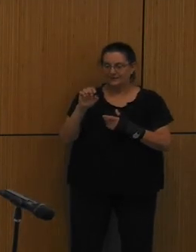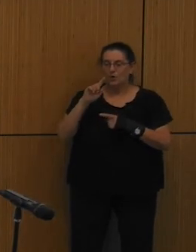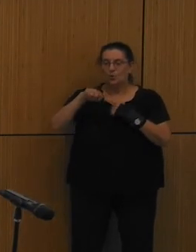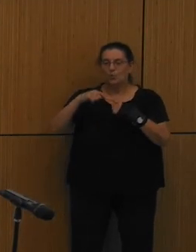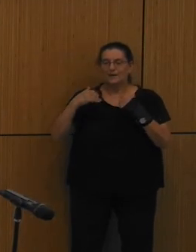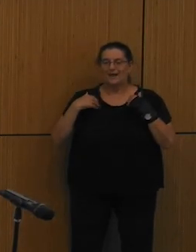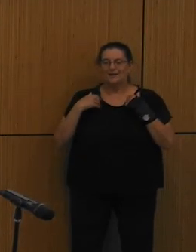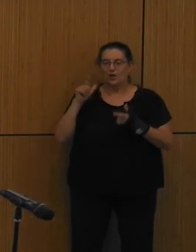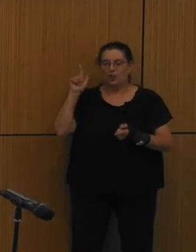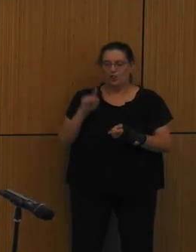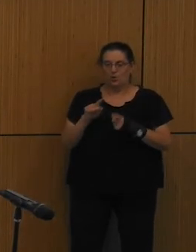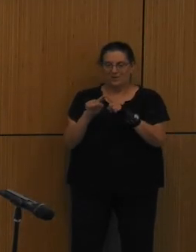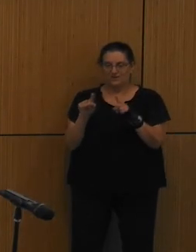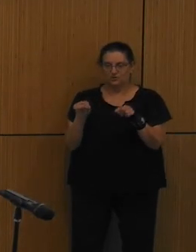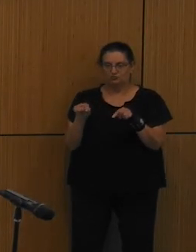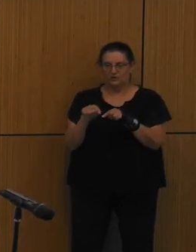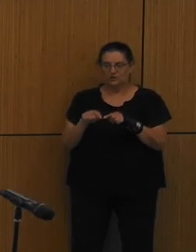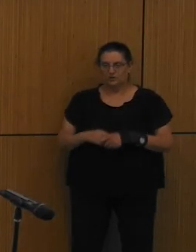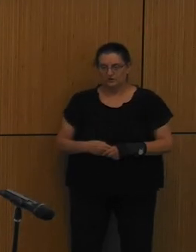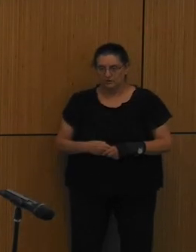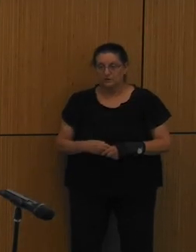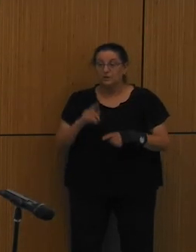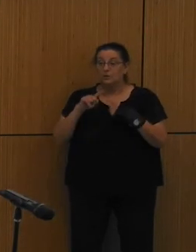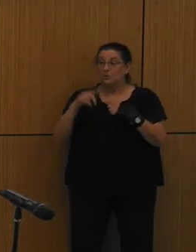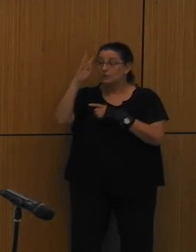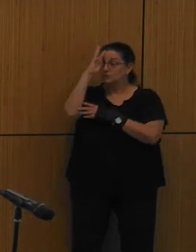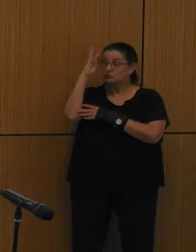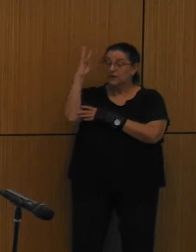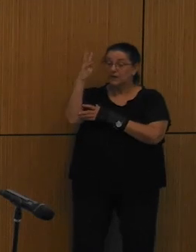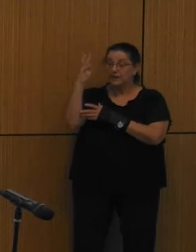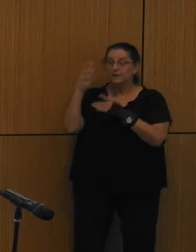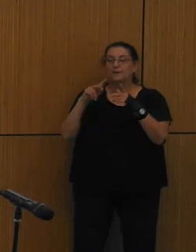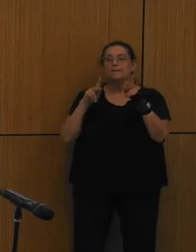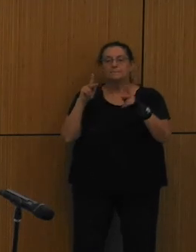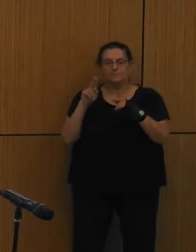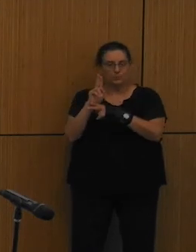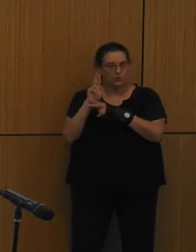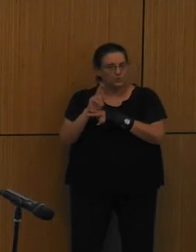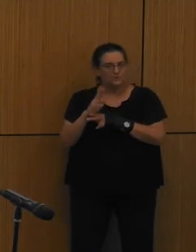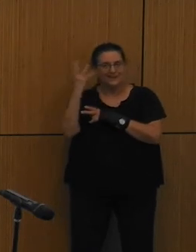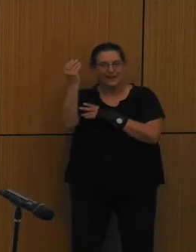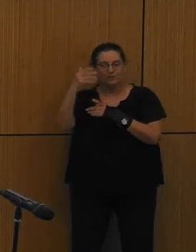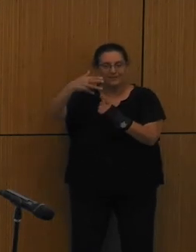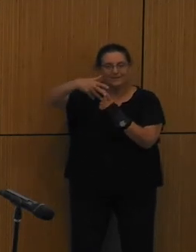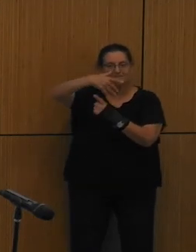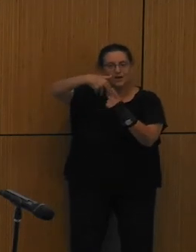per billion concentrations, once it was created, people started using it out in the environment. And it turns out that they found that